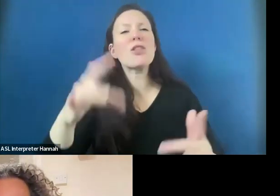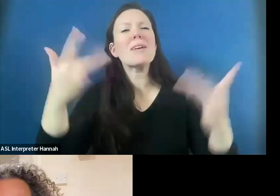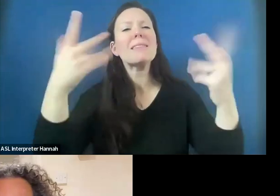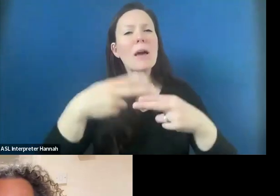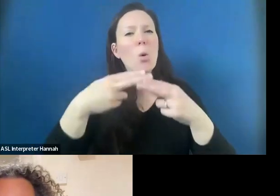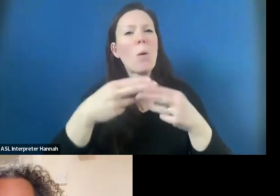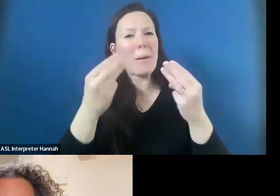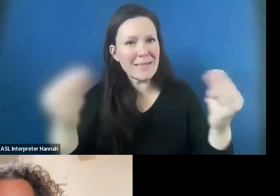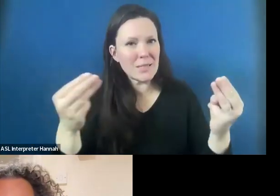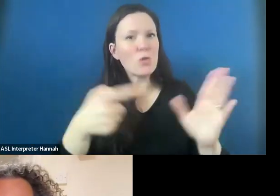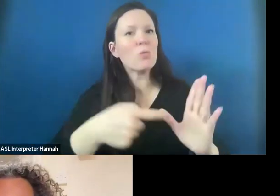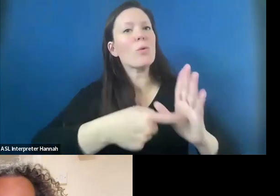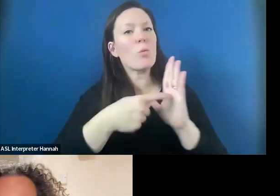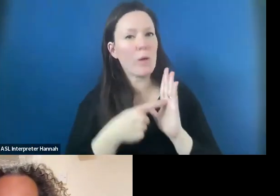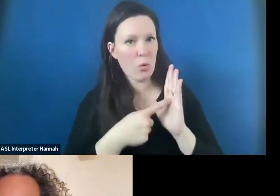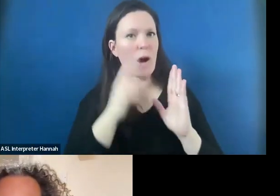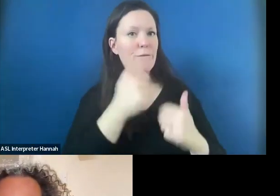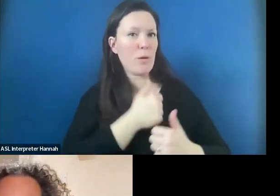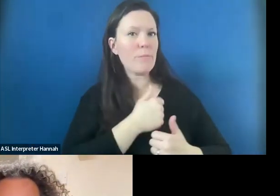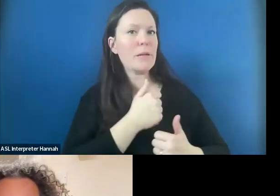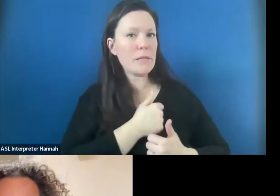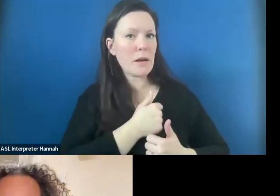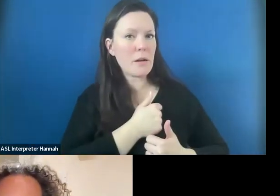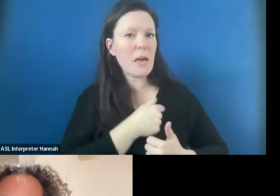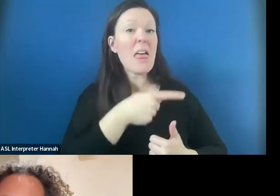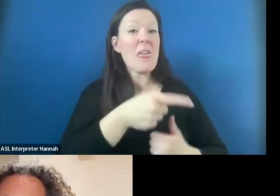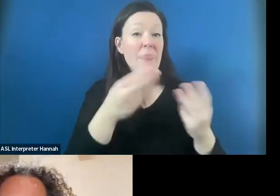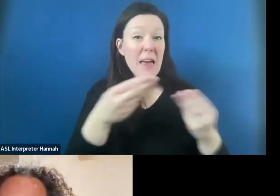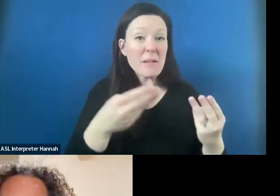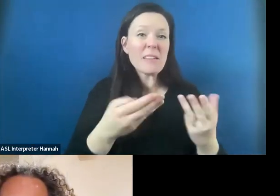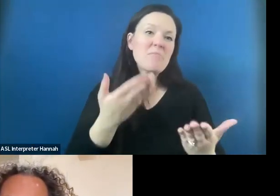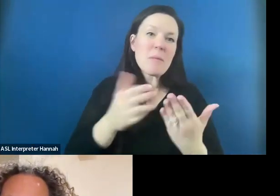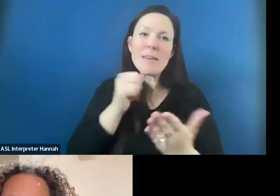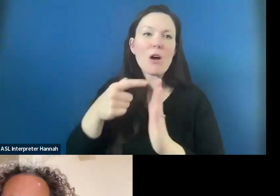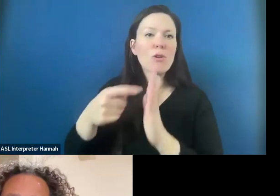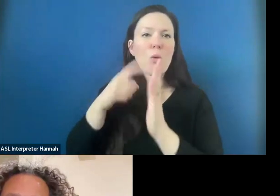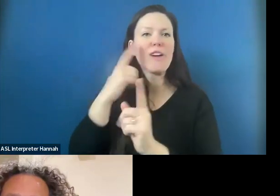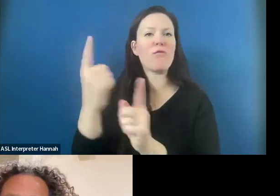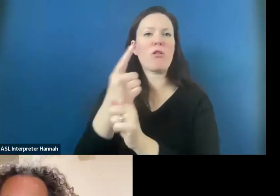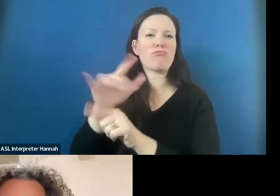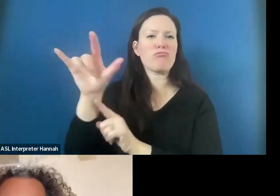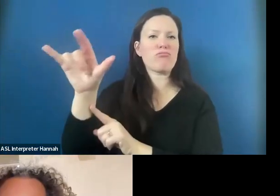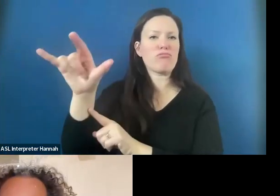that aren't necessarily required for civilian aircraft. So, in other words, military requirements